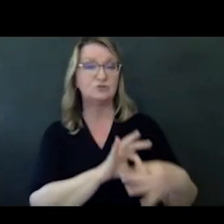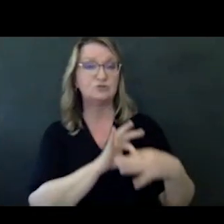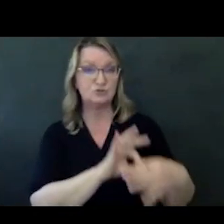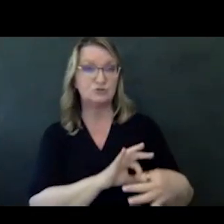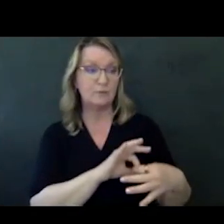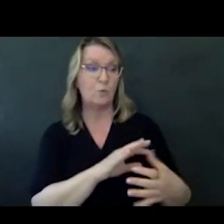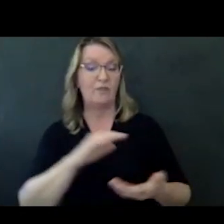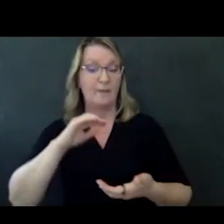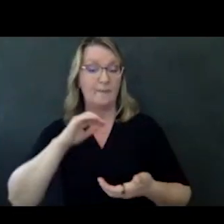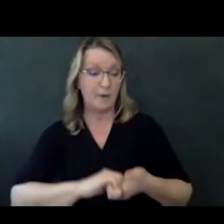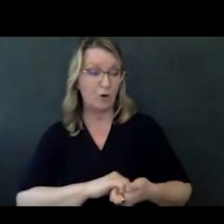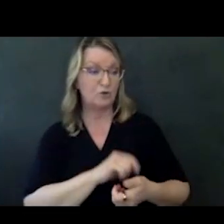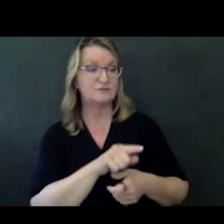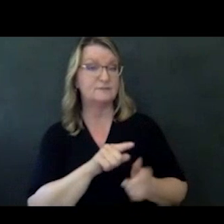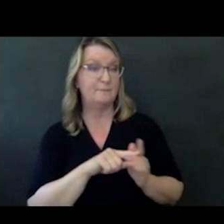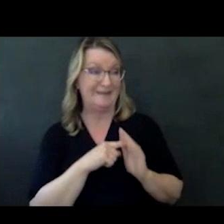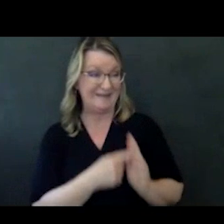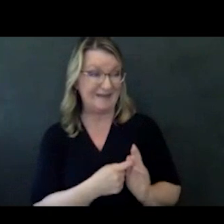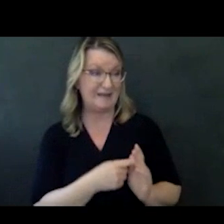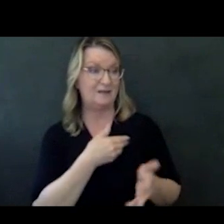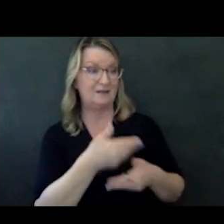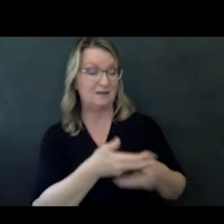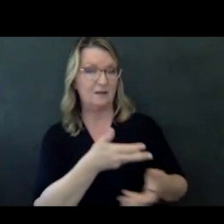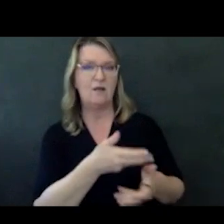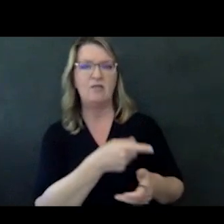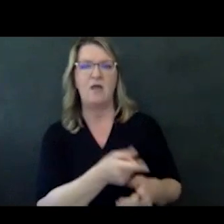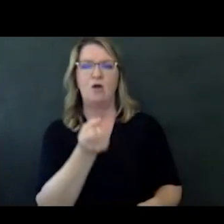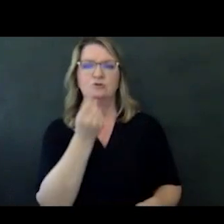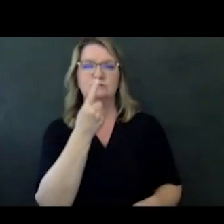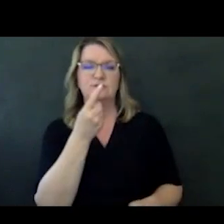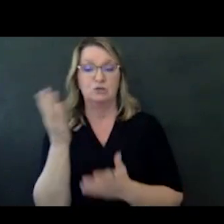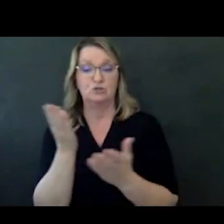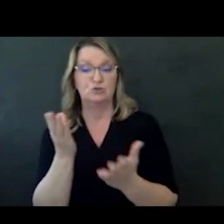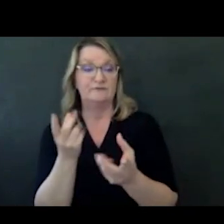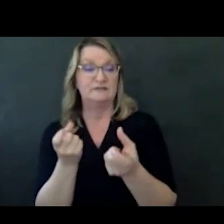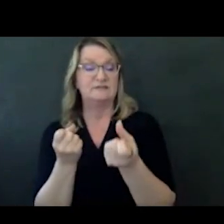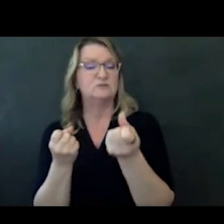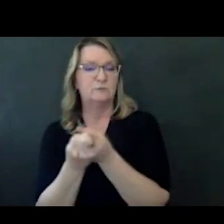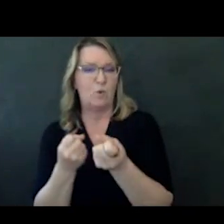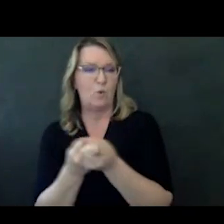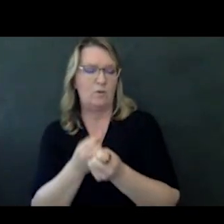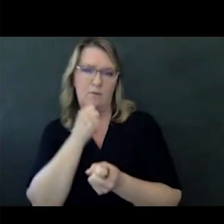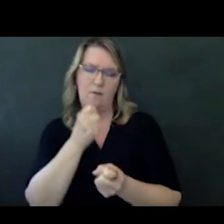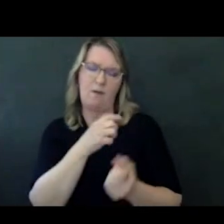the beginning helps them to understand that the service is a support rather than an obligation.